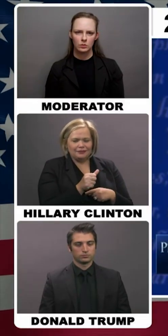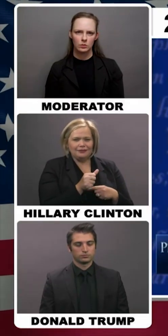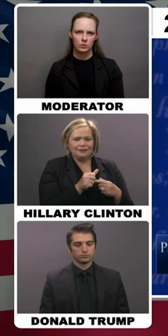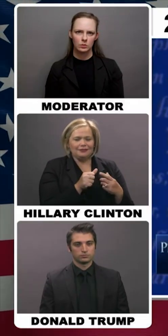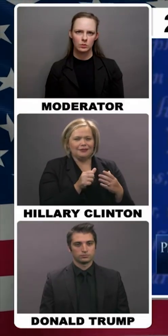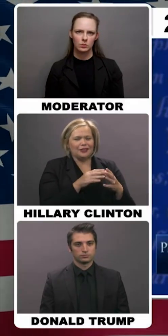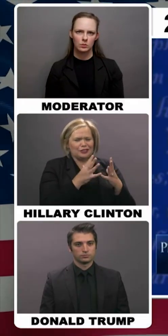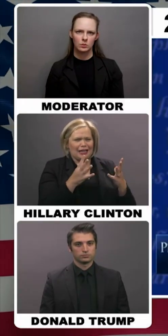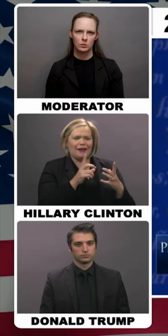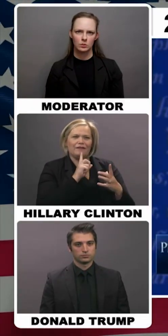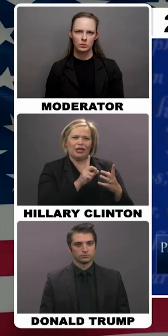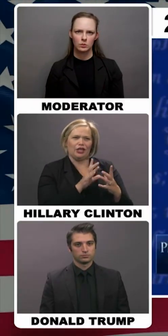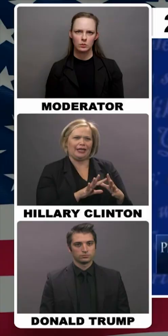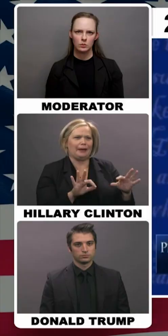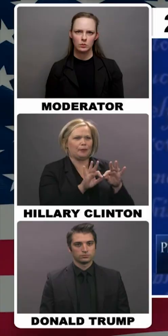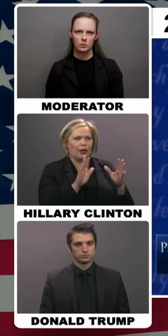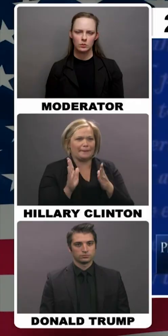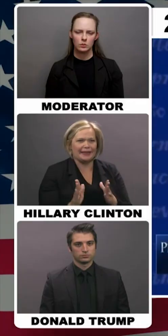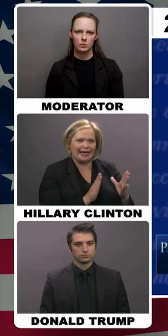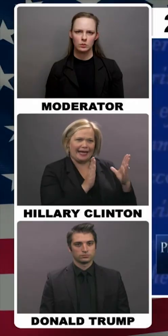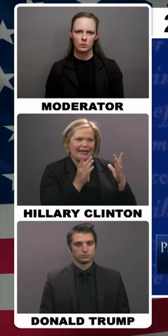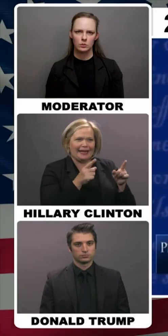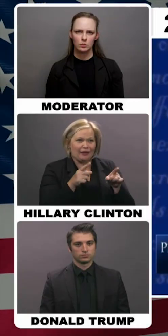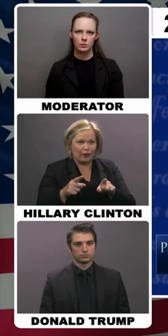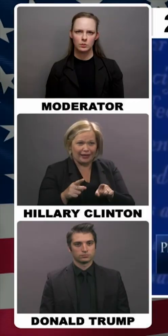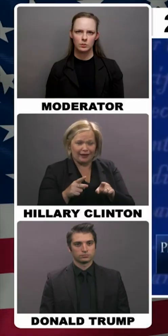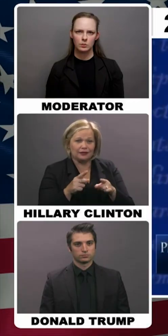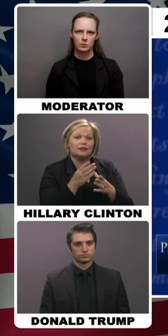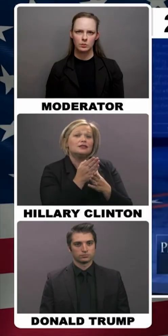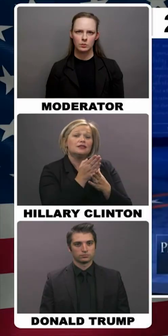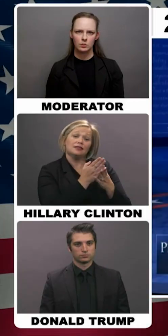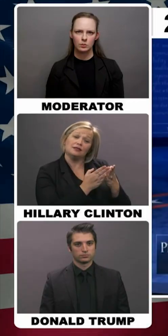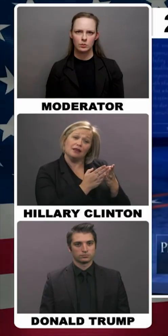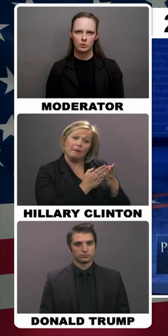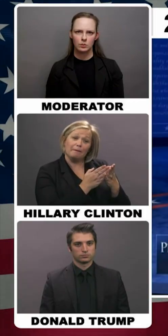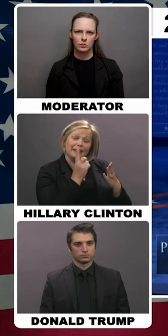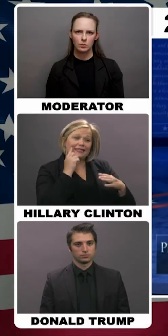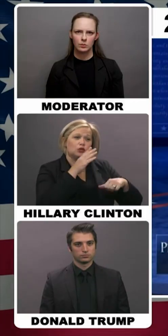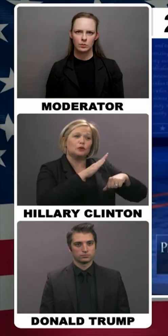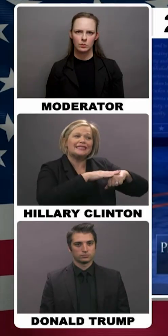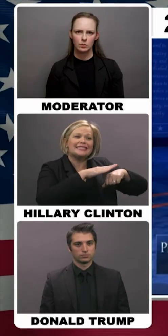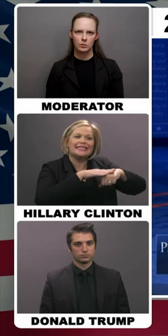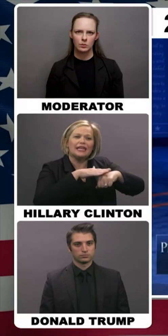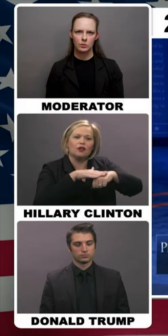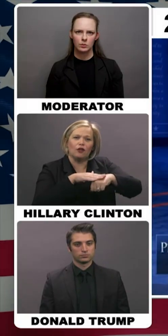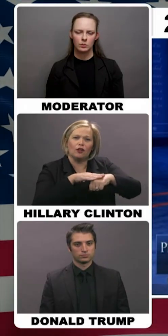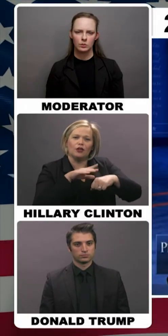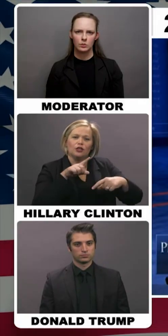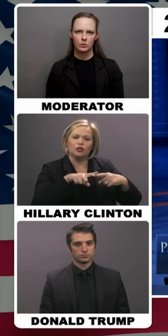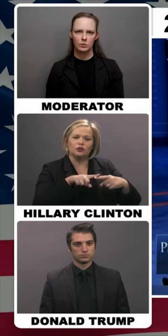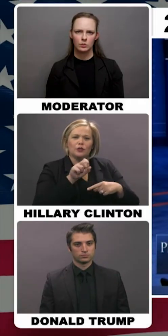very important planning going on. And some of it is to signal, uh, to the Sunnis in the area